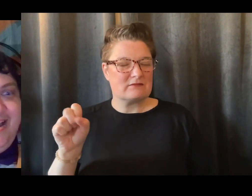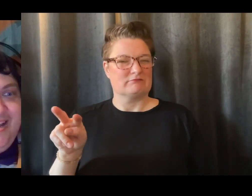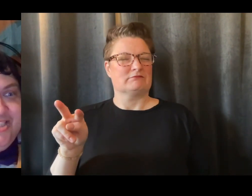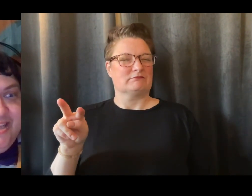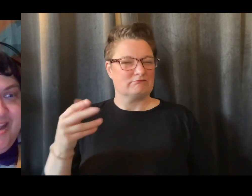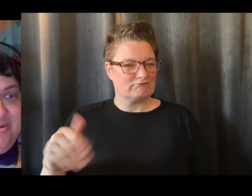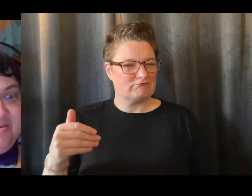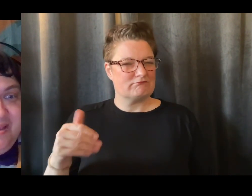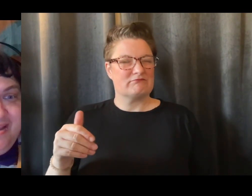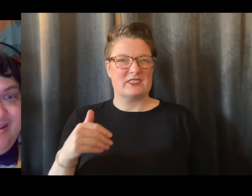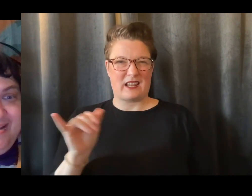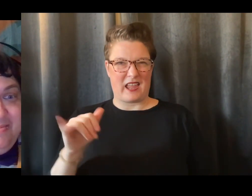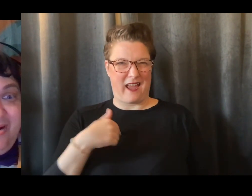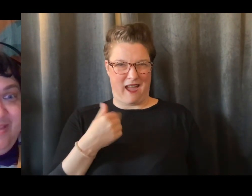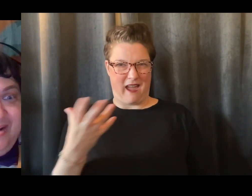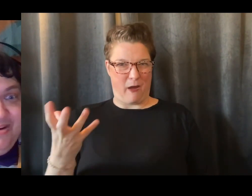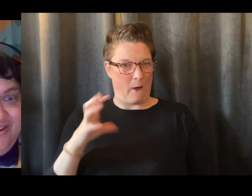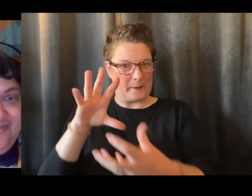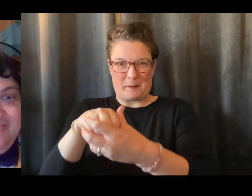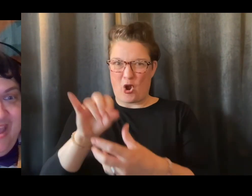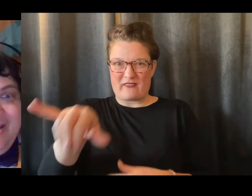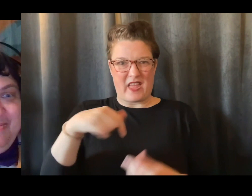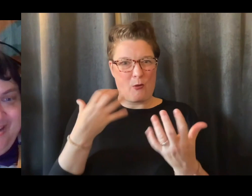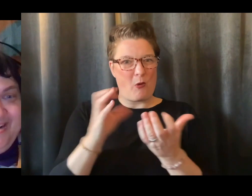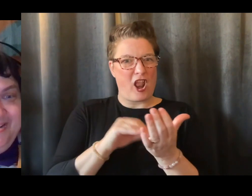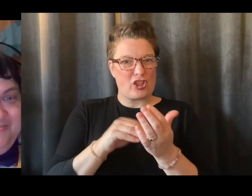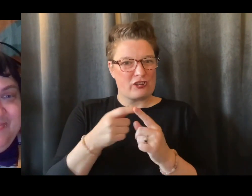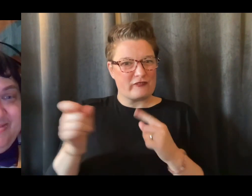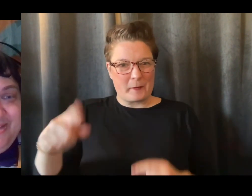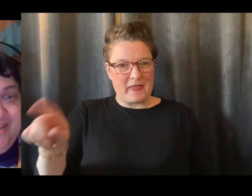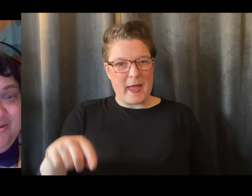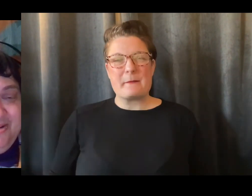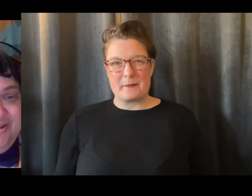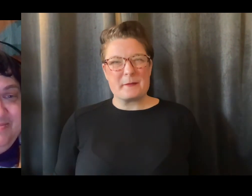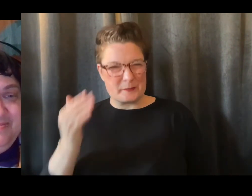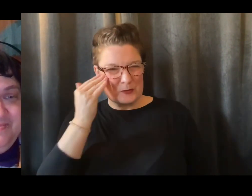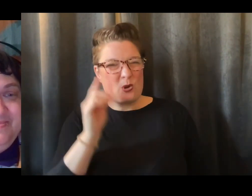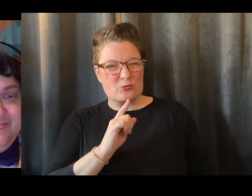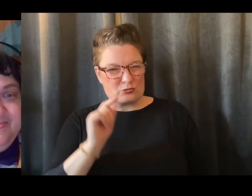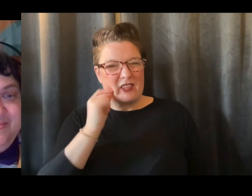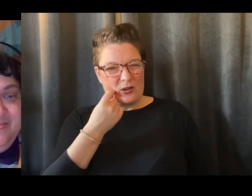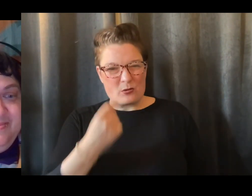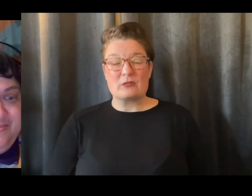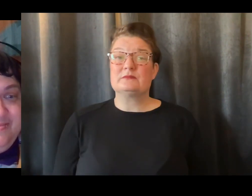I wanna learn from them, you know? It's really cool. Rebekah: Yeah, I learn stuff from them all the time. Like the classes that I teach.